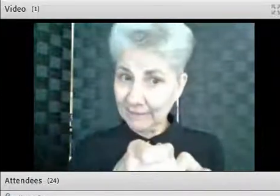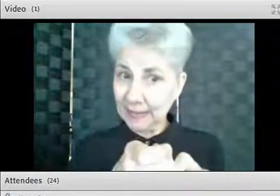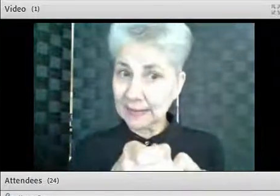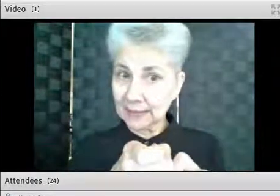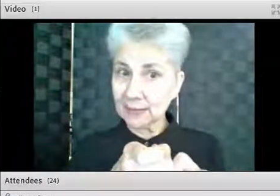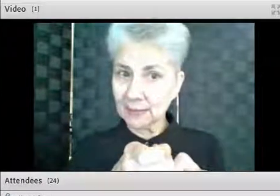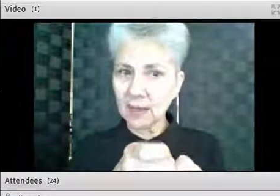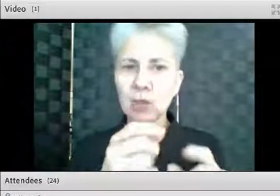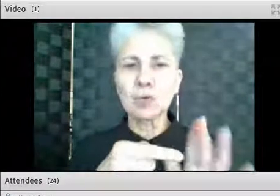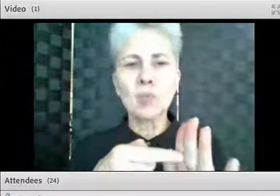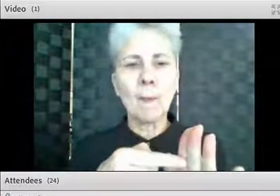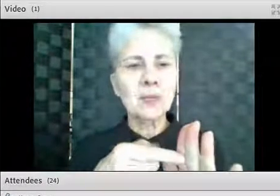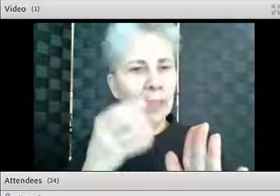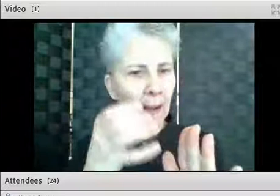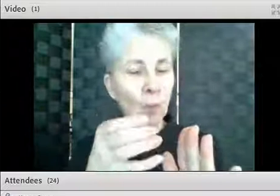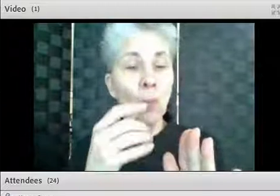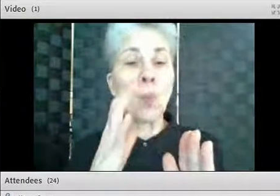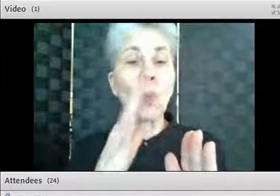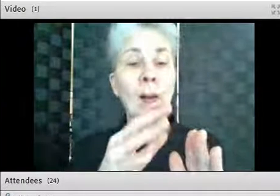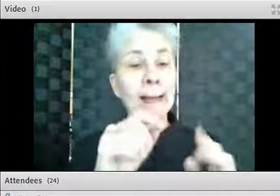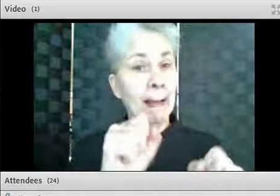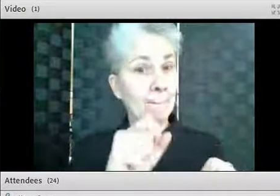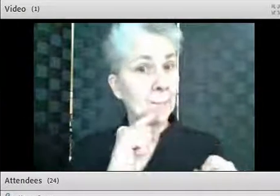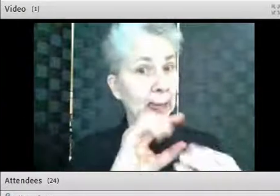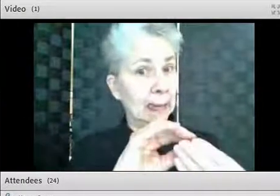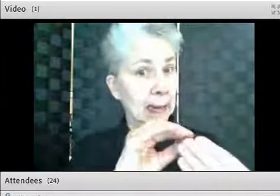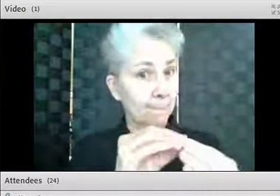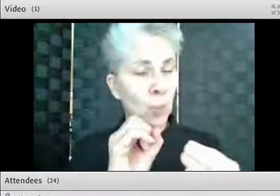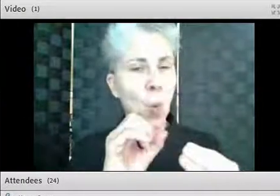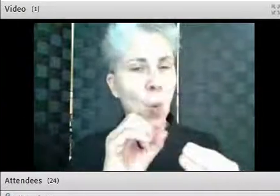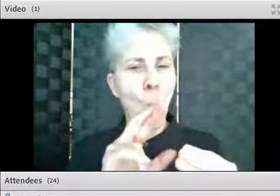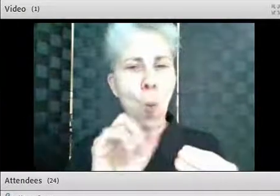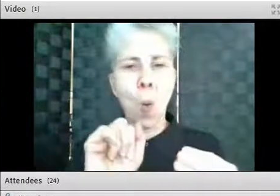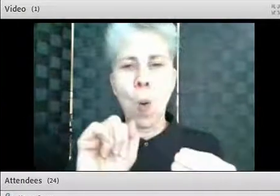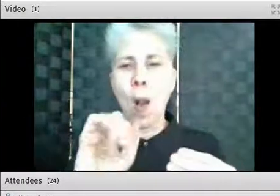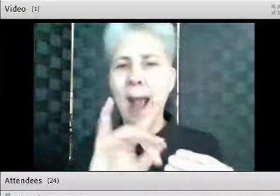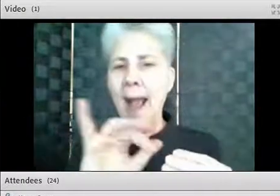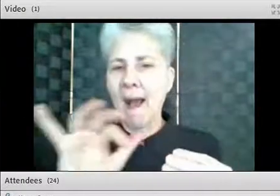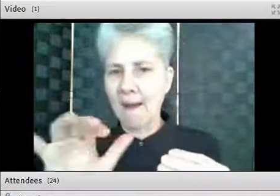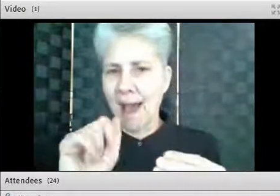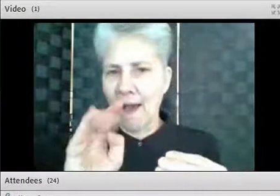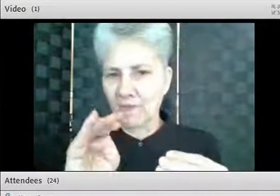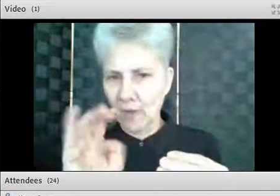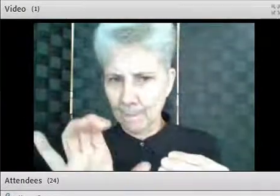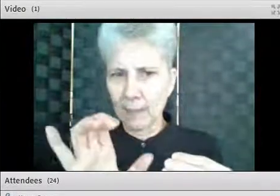will be either numeric, okay, so numbers or alphanumeric or, like, a number-letter combination,